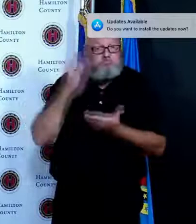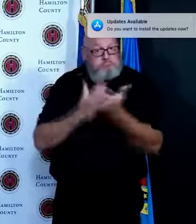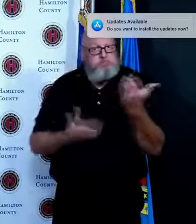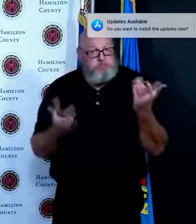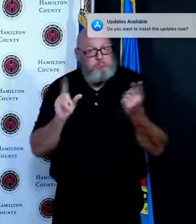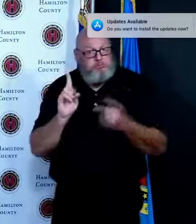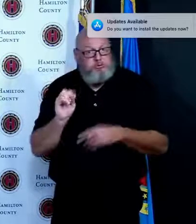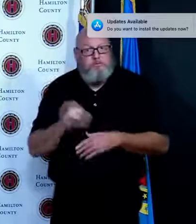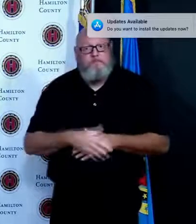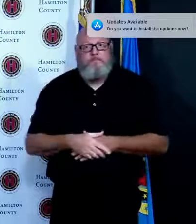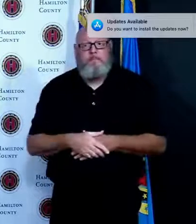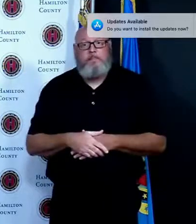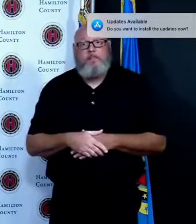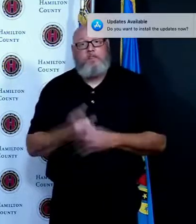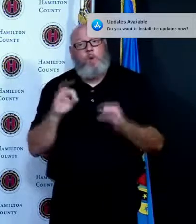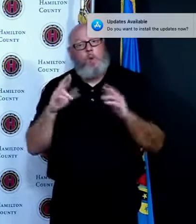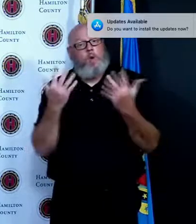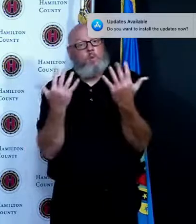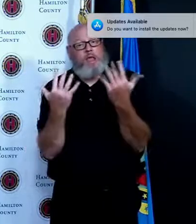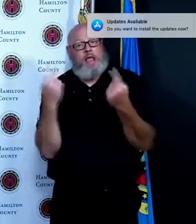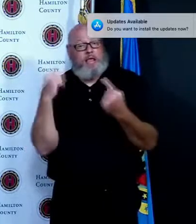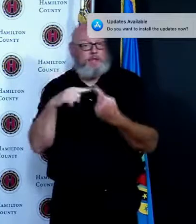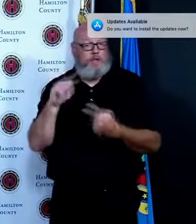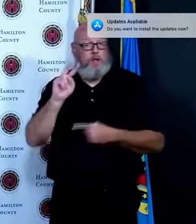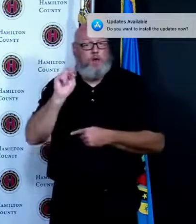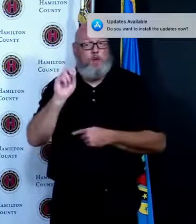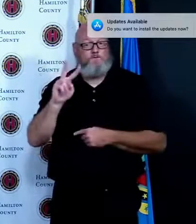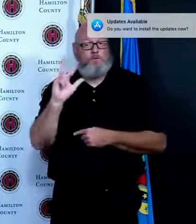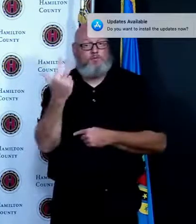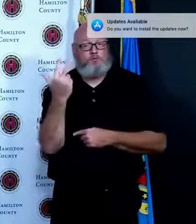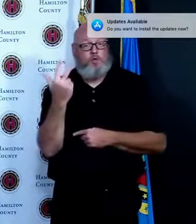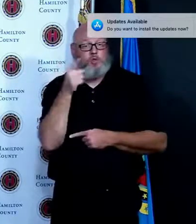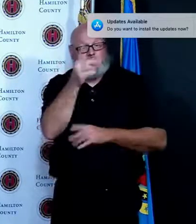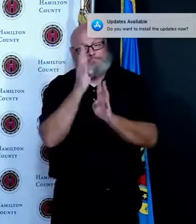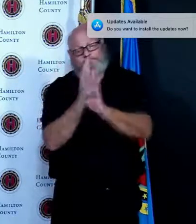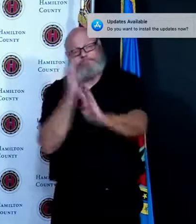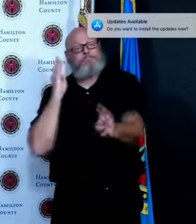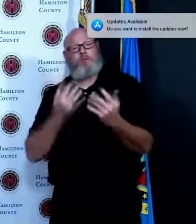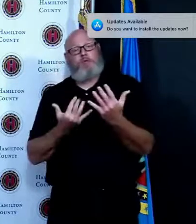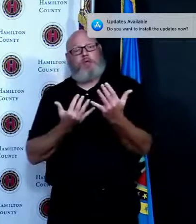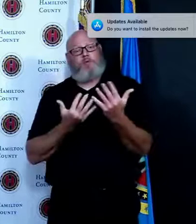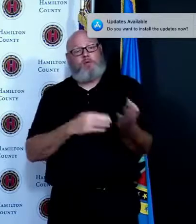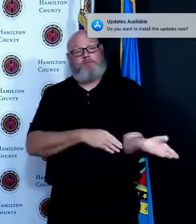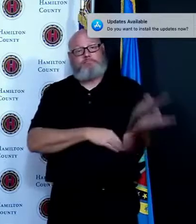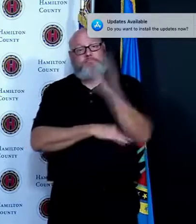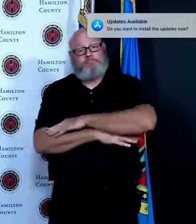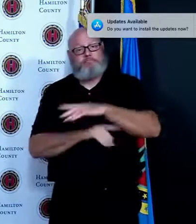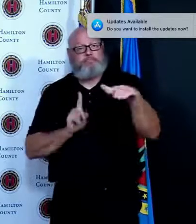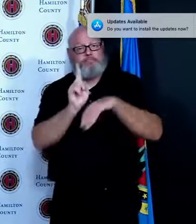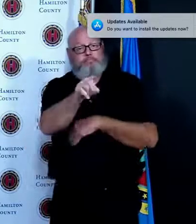again a pretty confusing understanding about can we have more than one dropbox where does